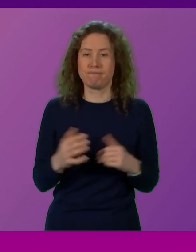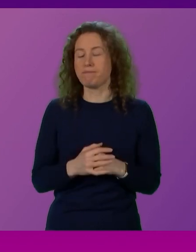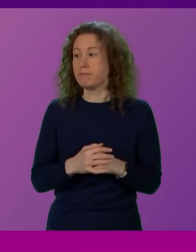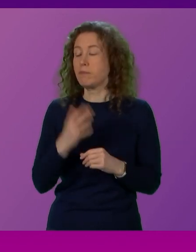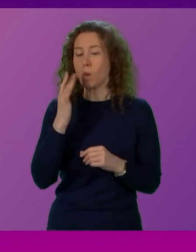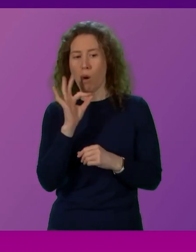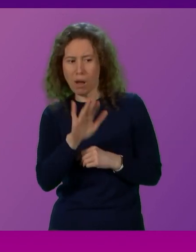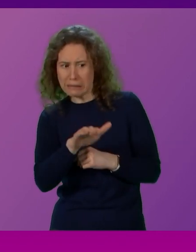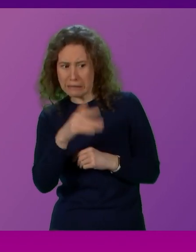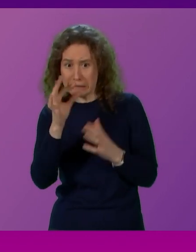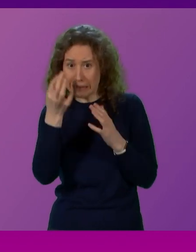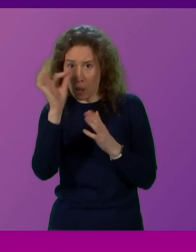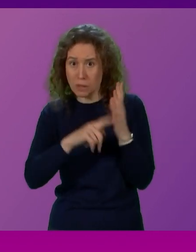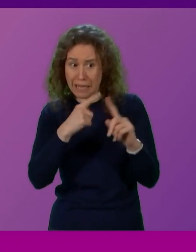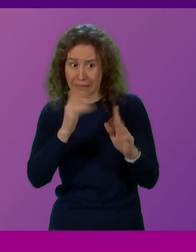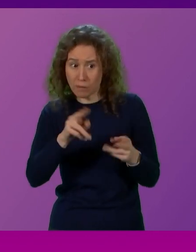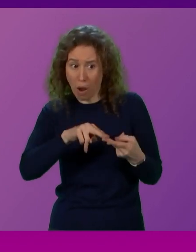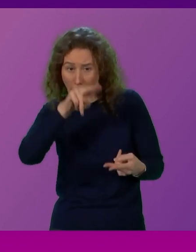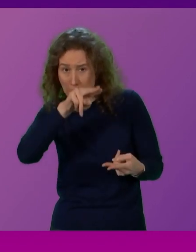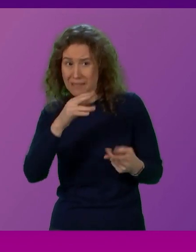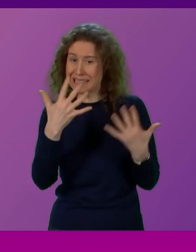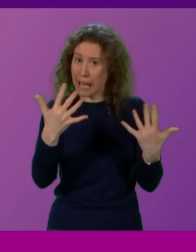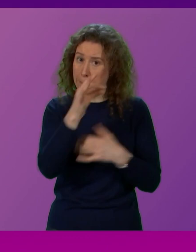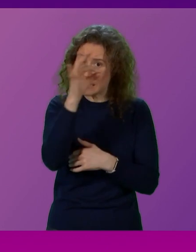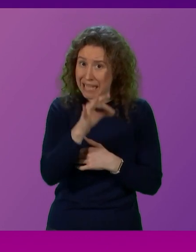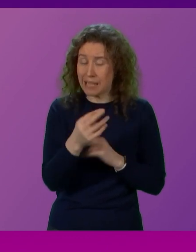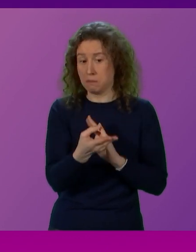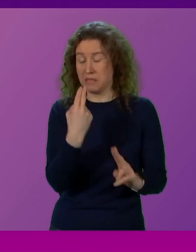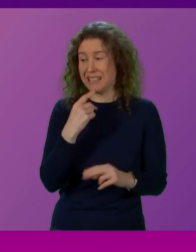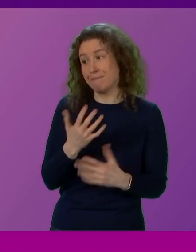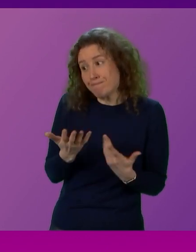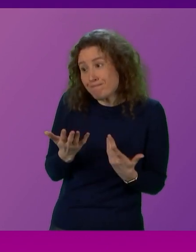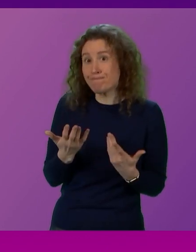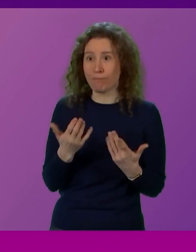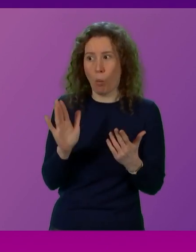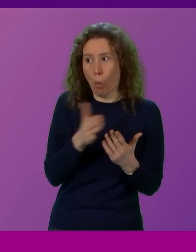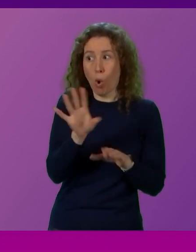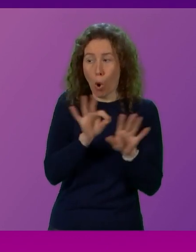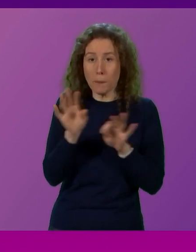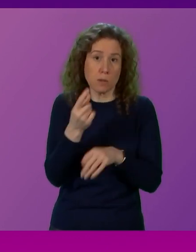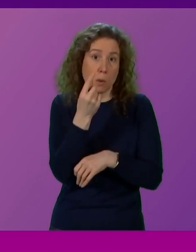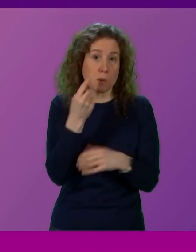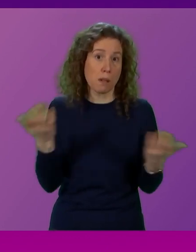When she was asked whether council tax might have to rise by as much as 10 per cent, she said: “all options are very much on the table.”